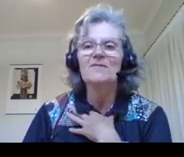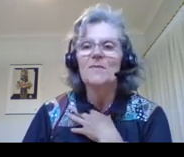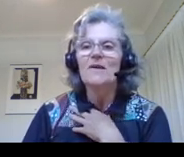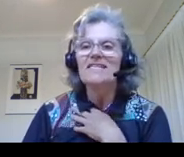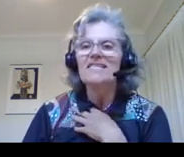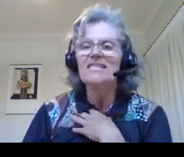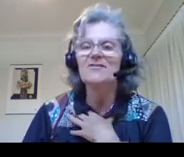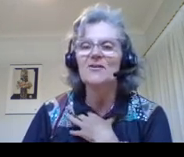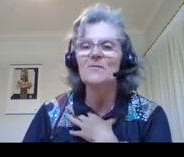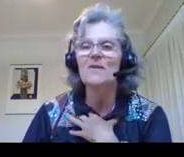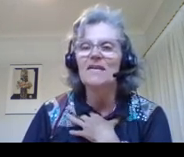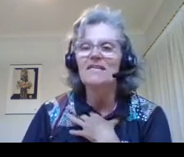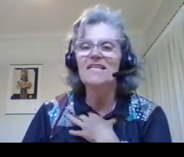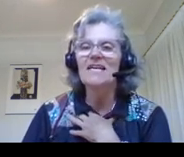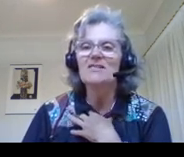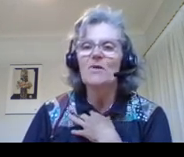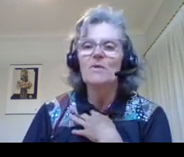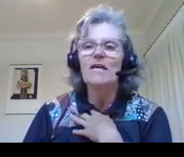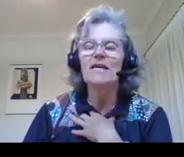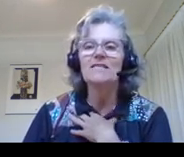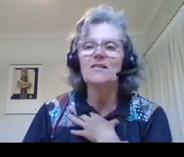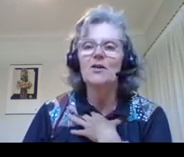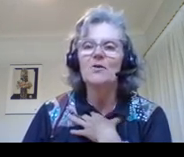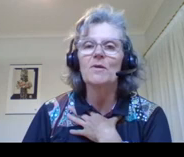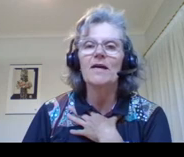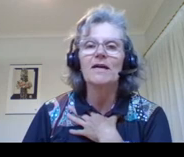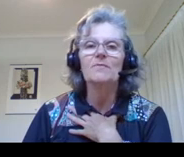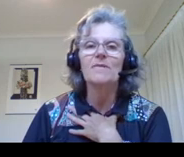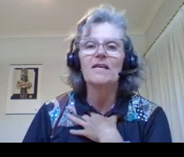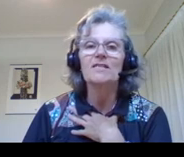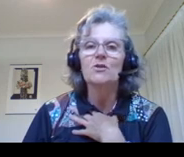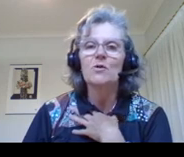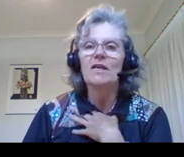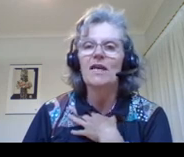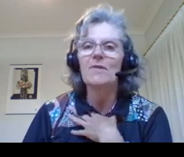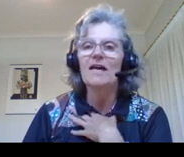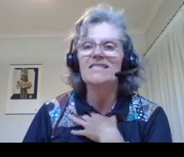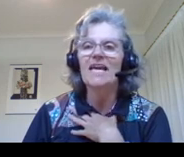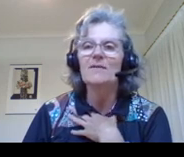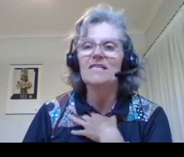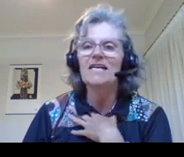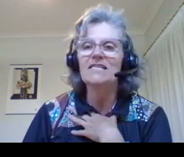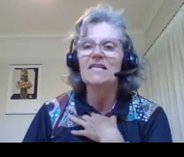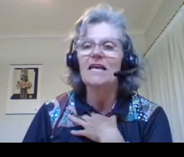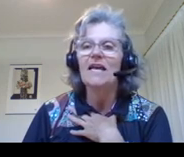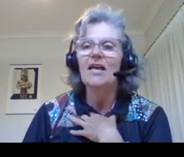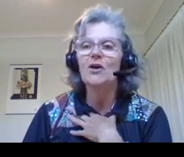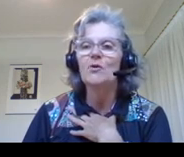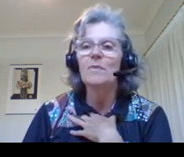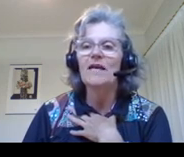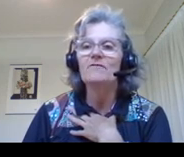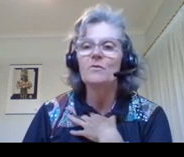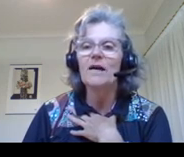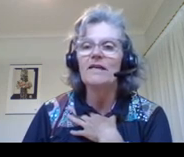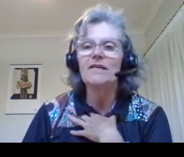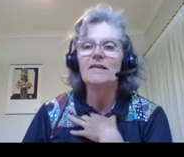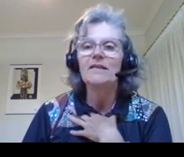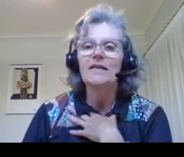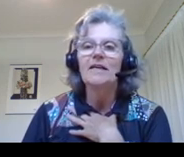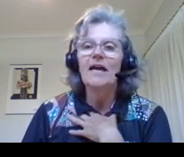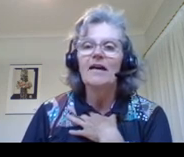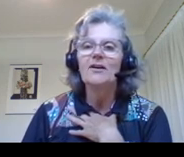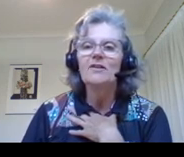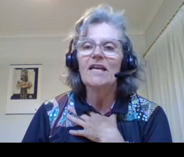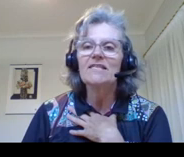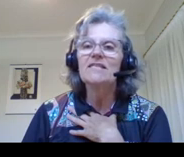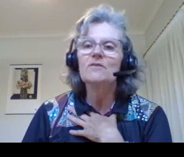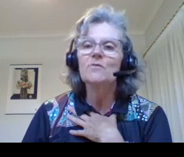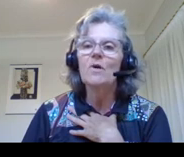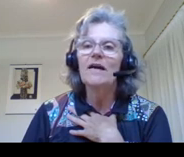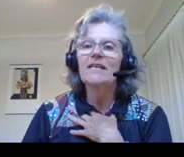messages from today's webinar so yes talking about scams does help everyone our next one